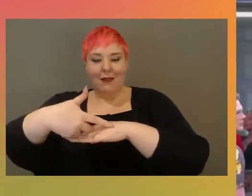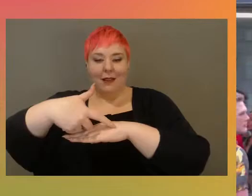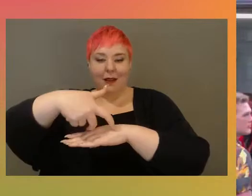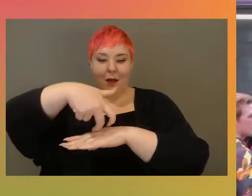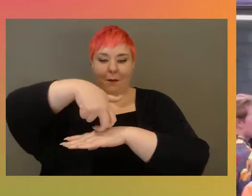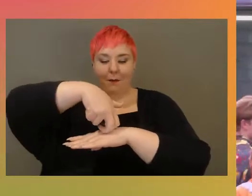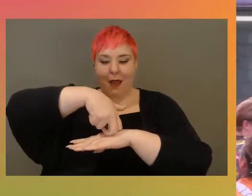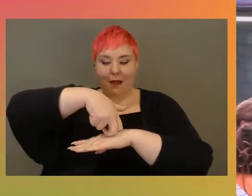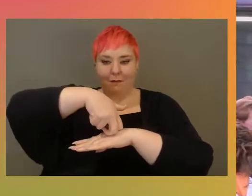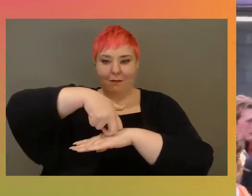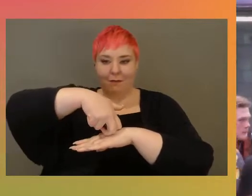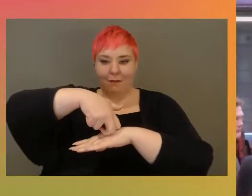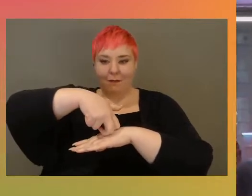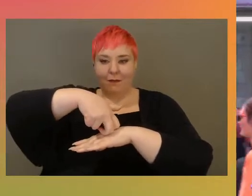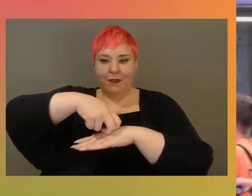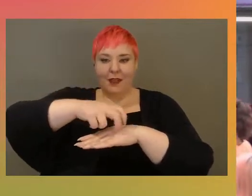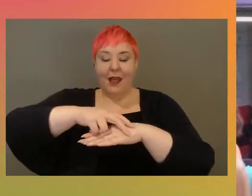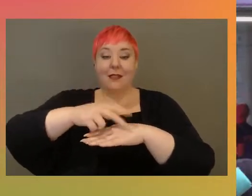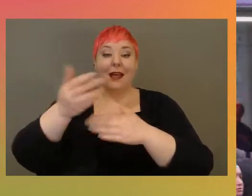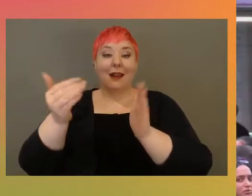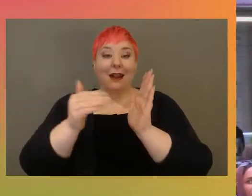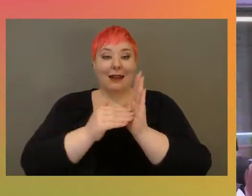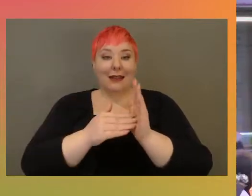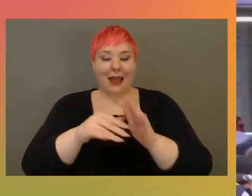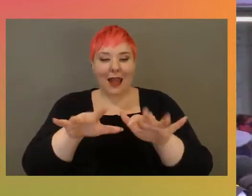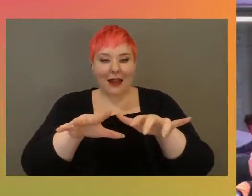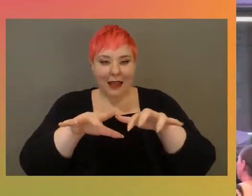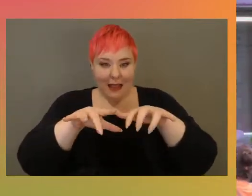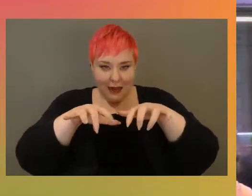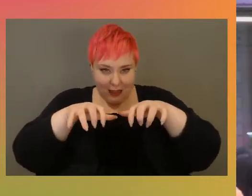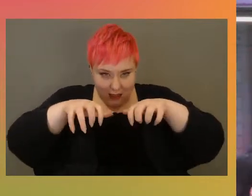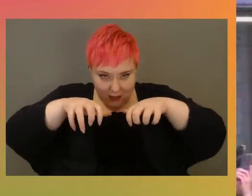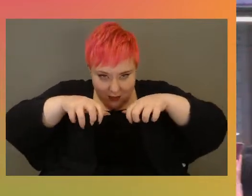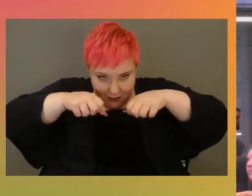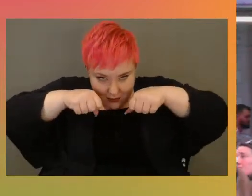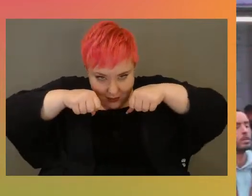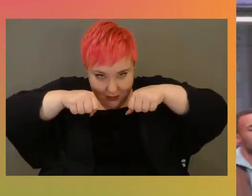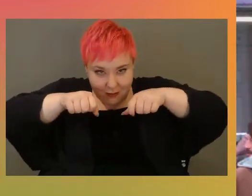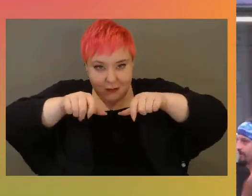TURN AND LOOK UP AT THE SKY.